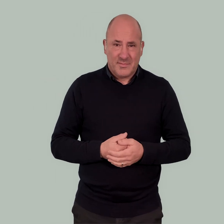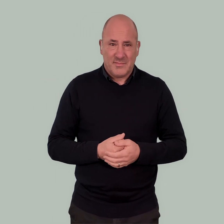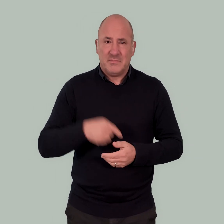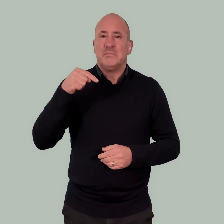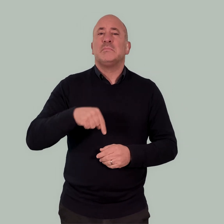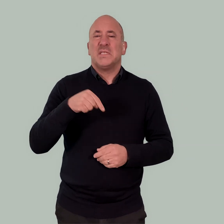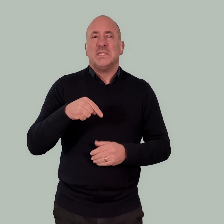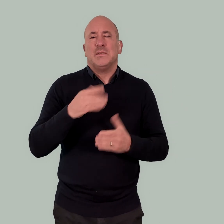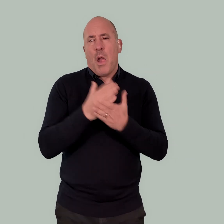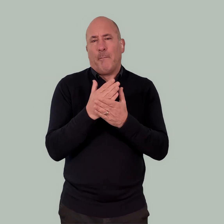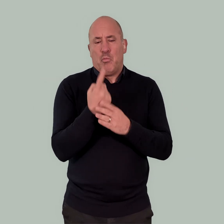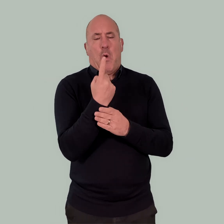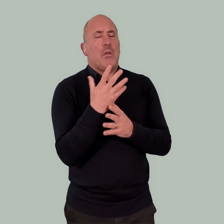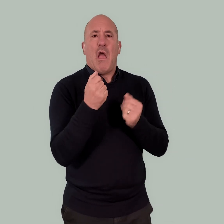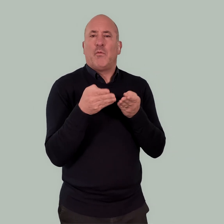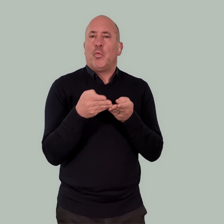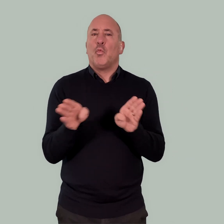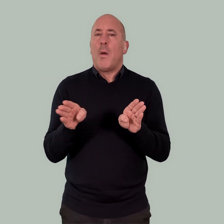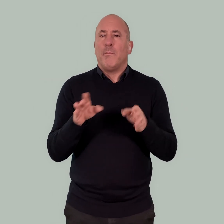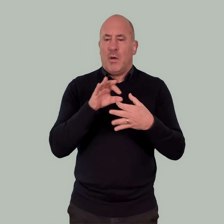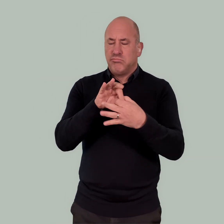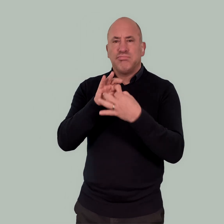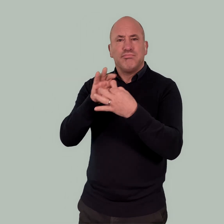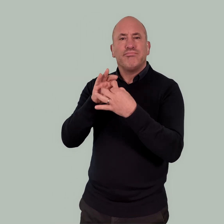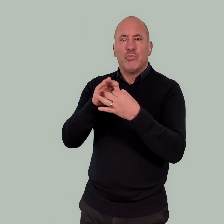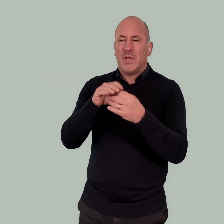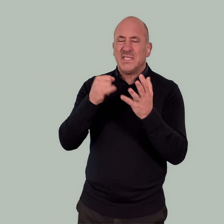This Call for Evidence will be part of a wider programme of engagement